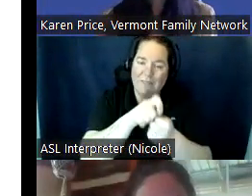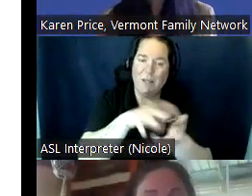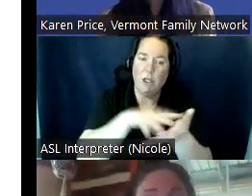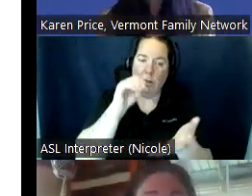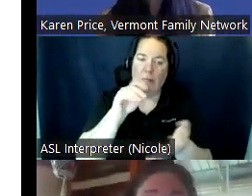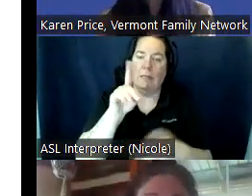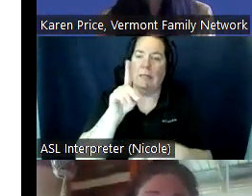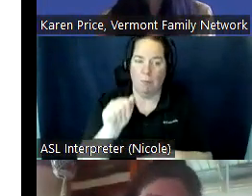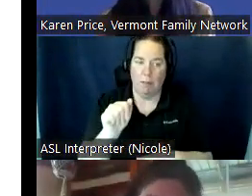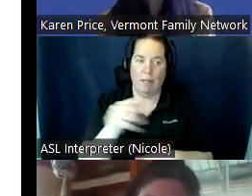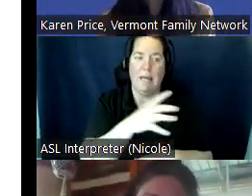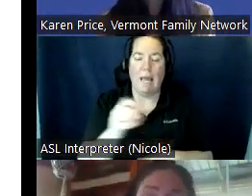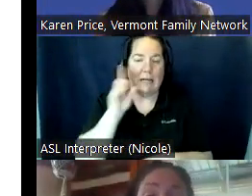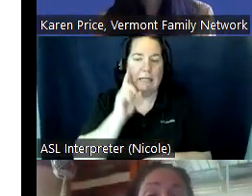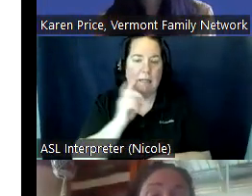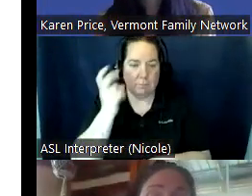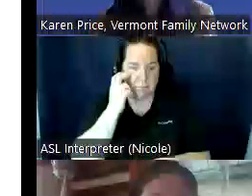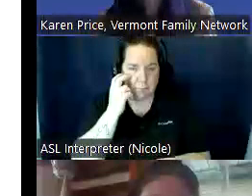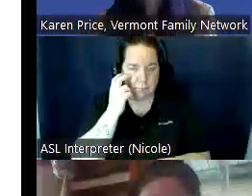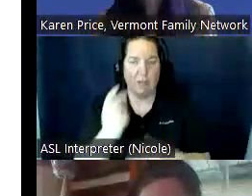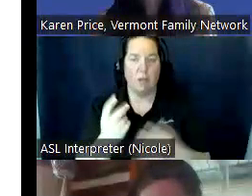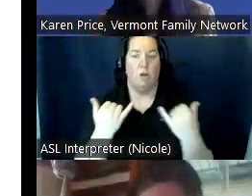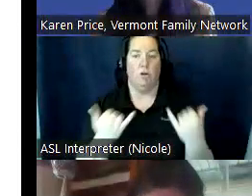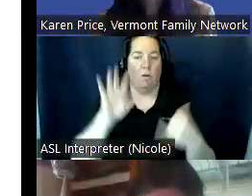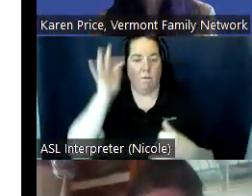where the current federal rules do not require such documentation.